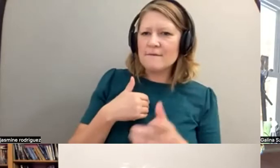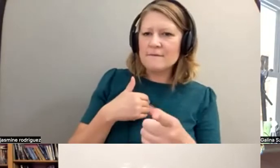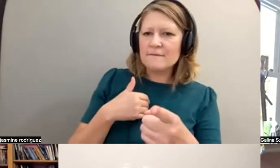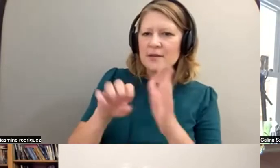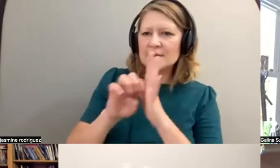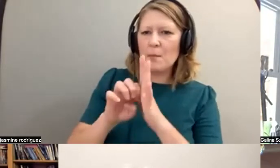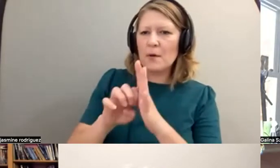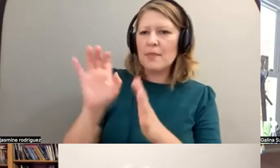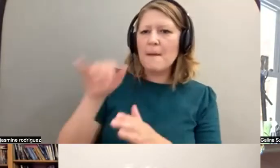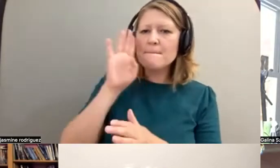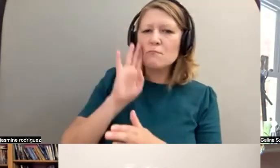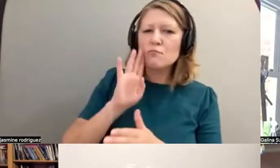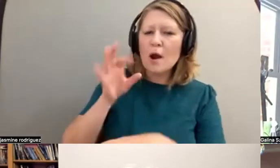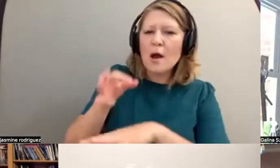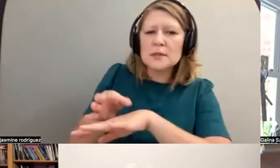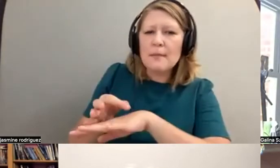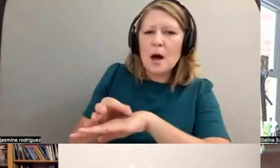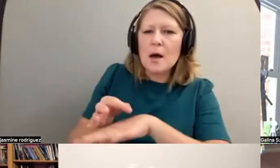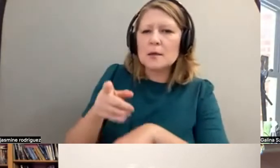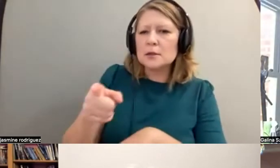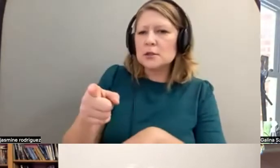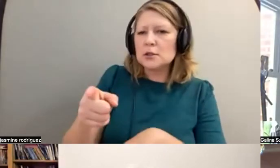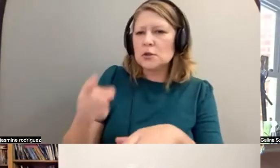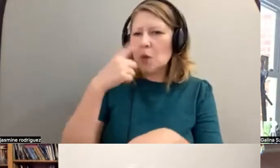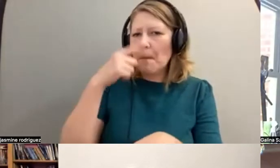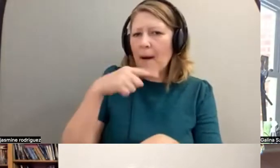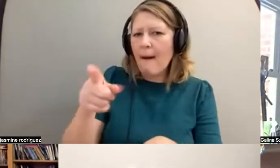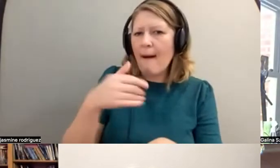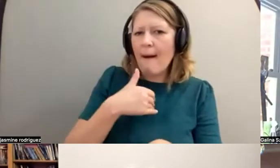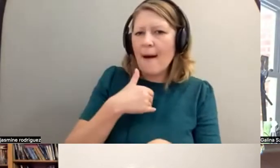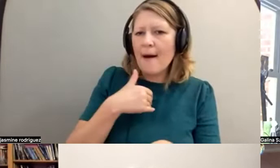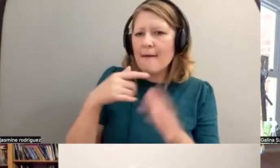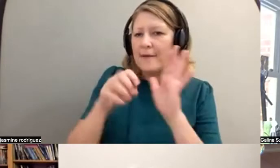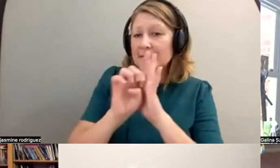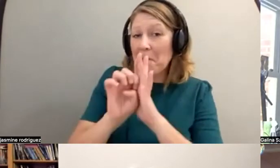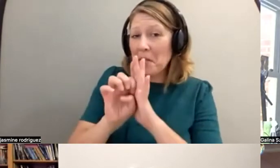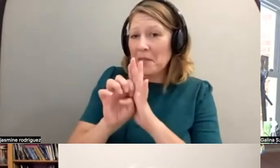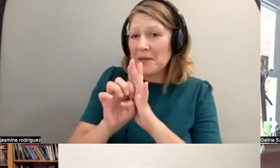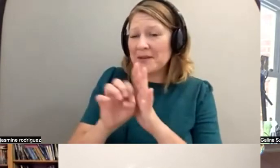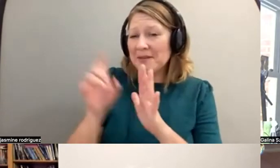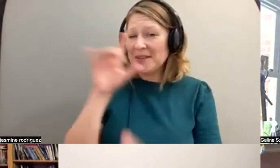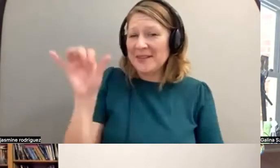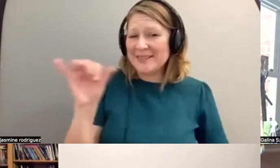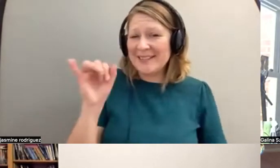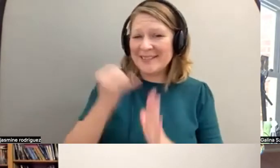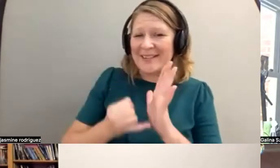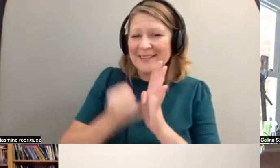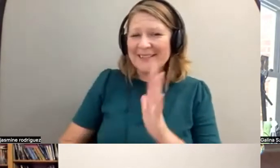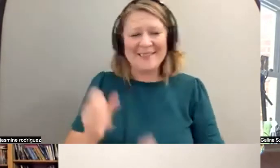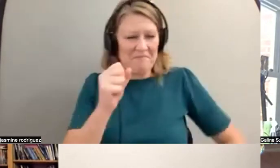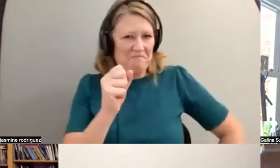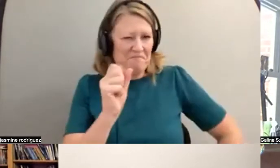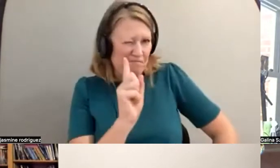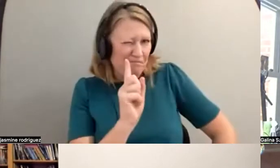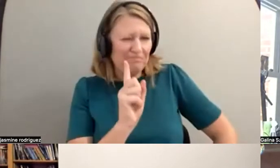I can give you 3example of the leaf